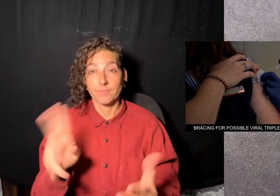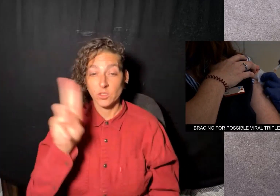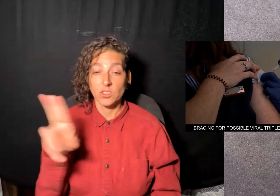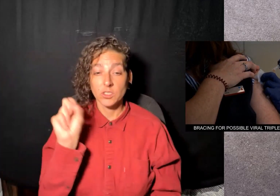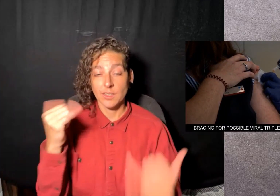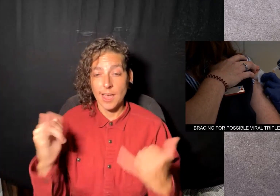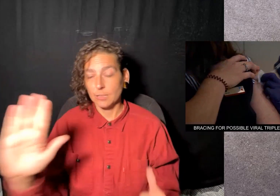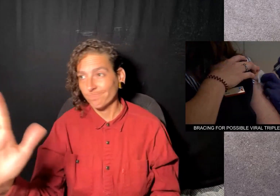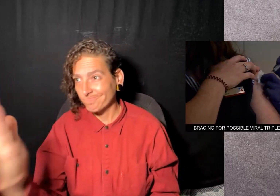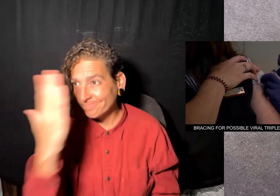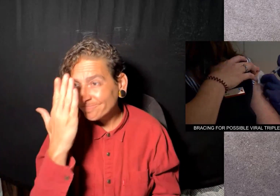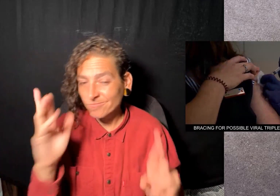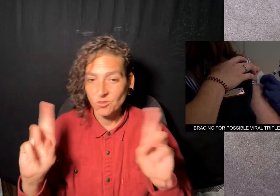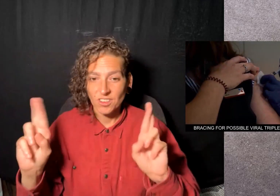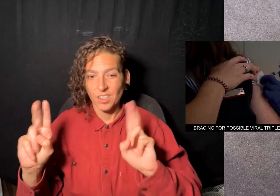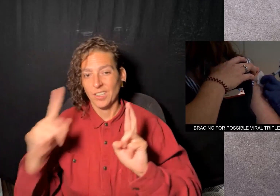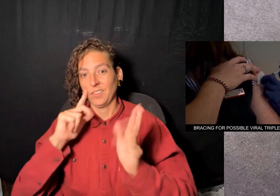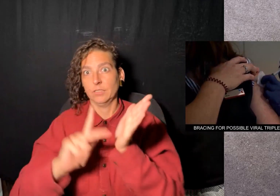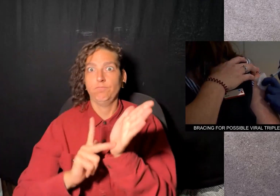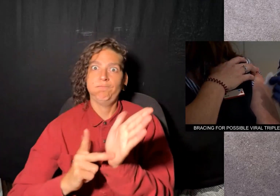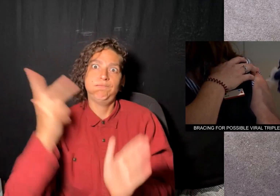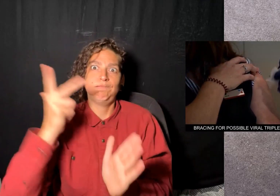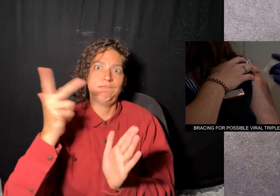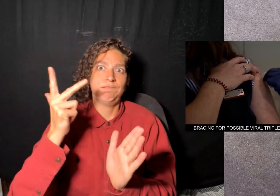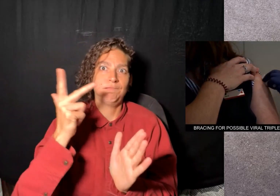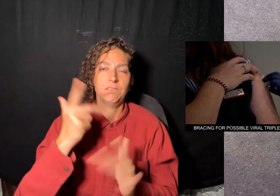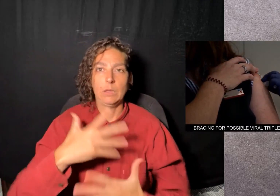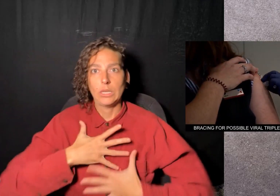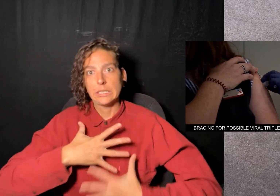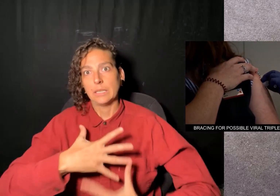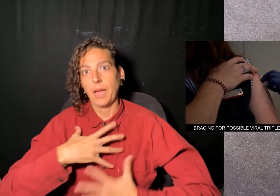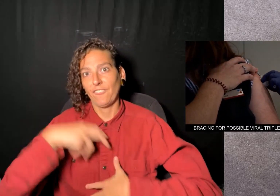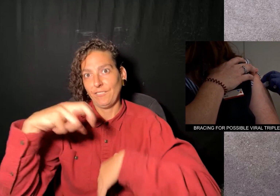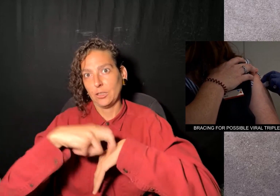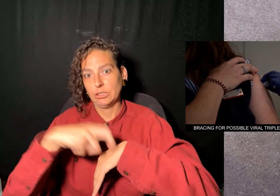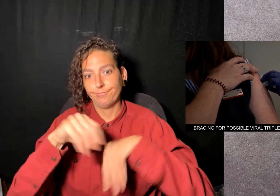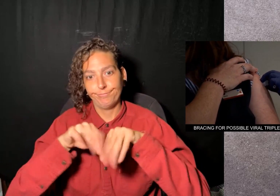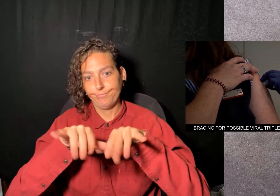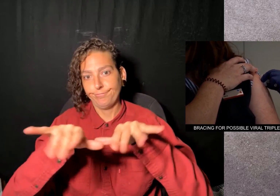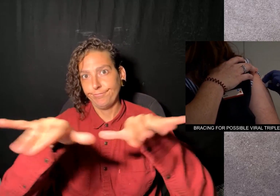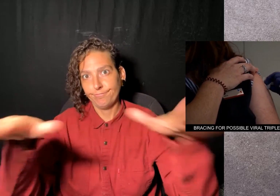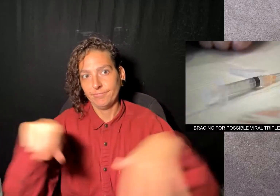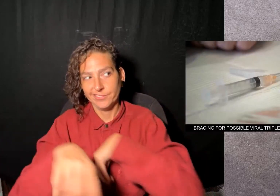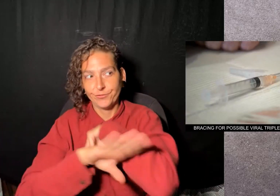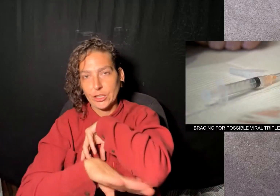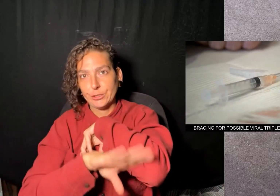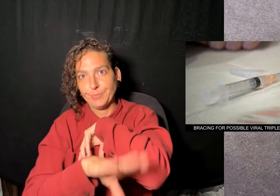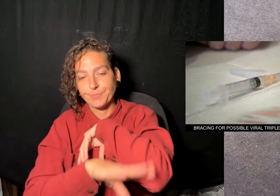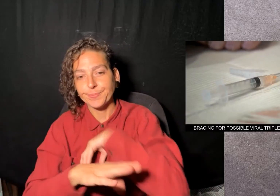across the country are bracing for a possible trifecta of respiratory viruses this fall